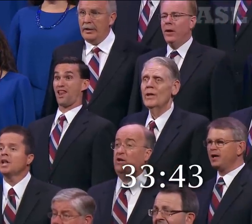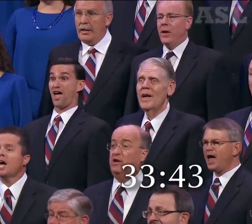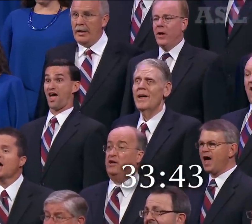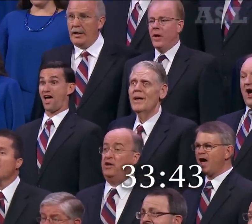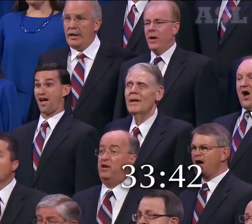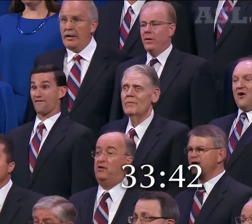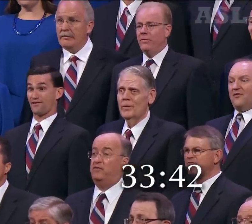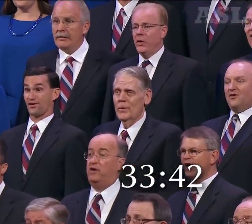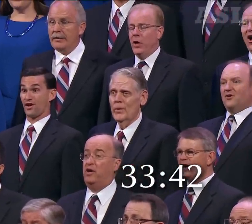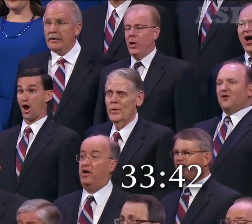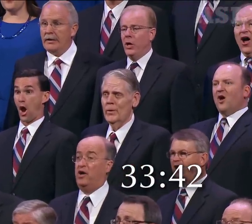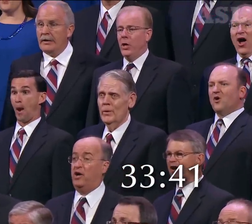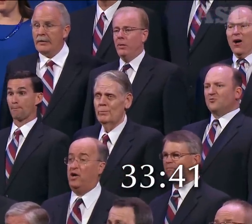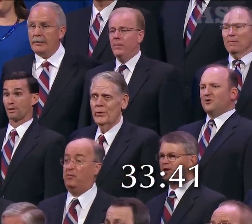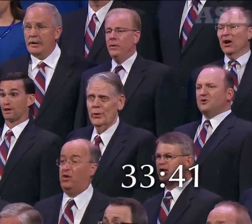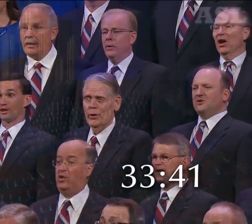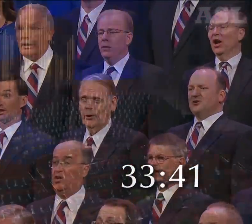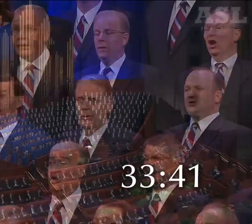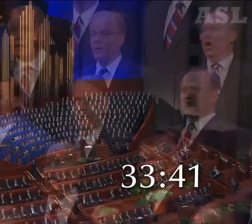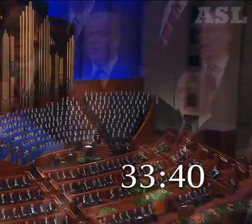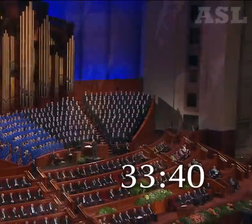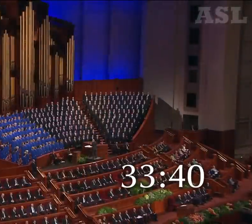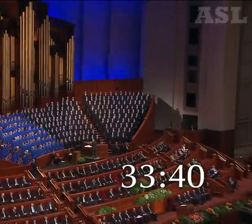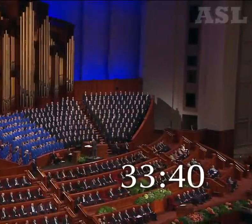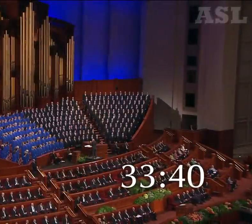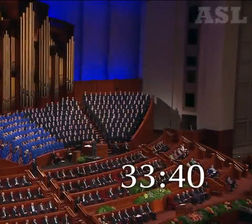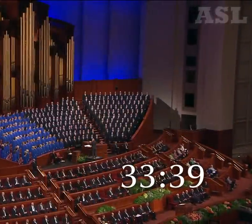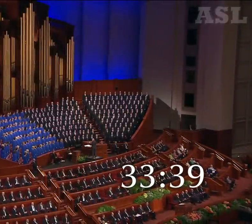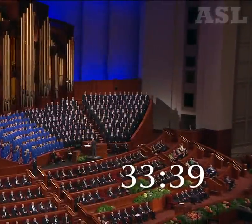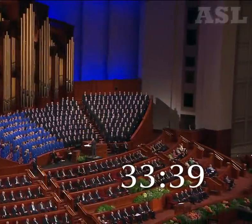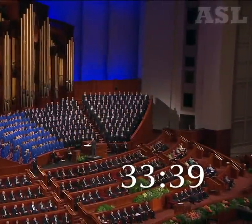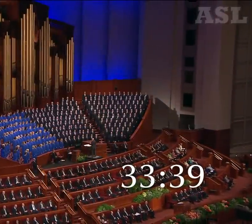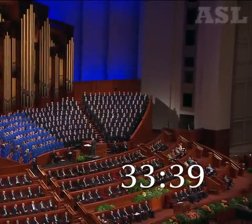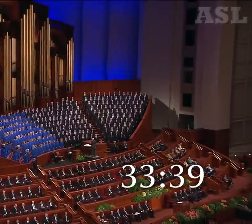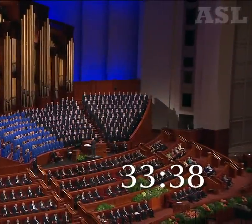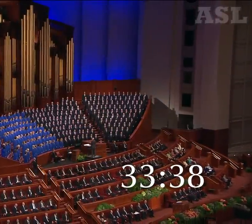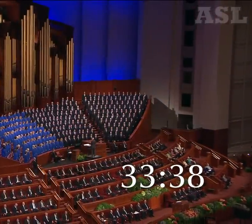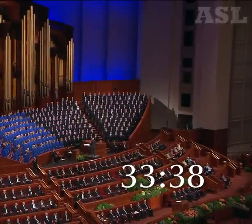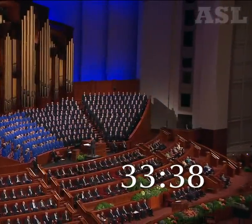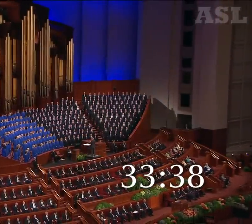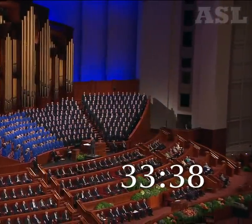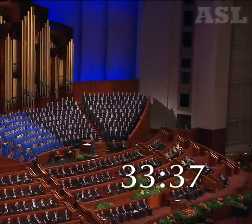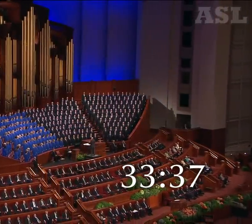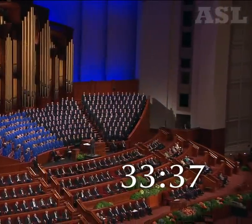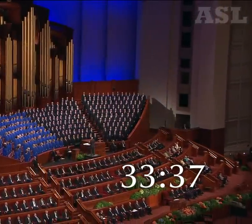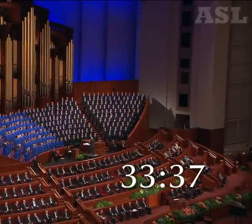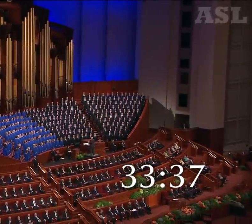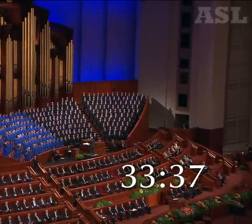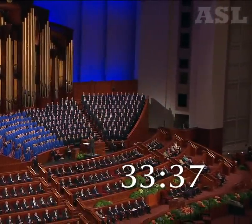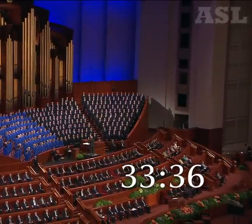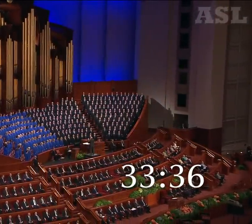THIS IS THE ENGLISH CLOSED CAPTION CHANNEL OF THE CHURCH OF JESUS CHRIST OF LATTER-DAY SAINTS.